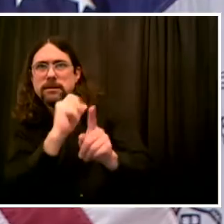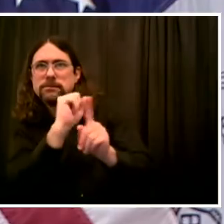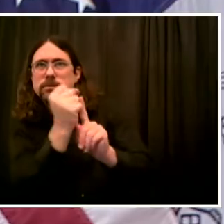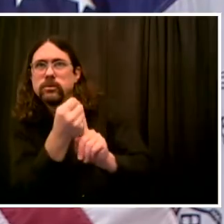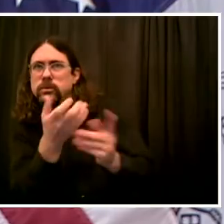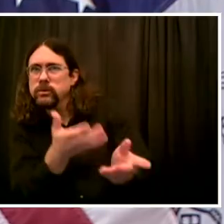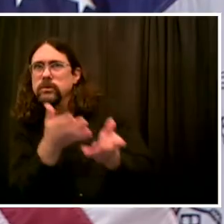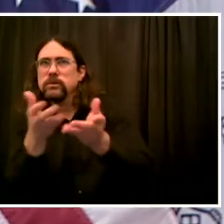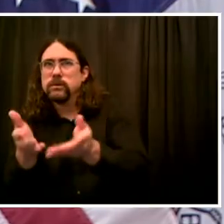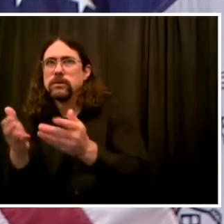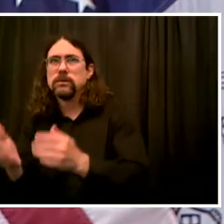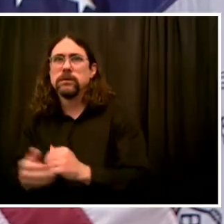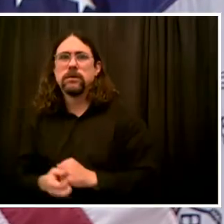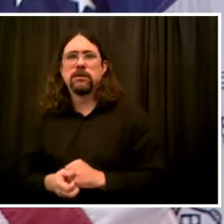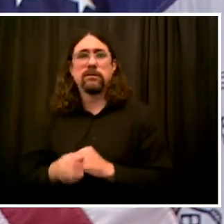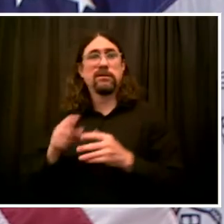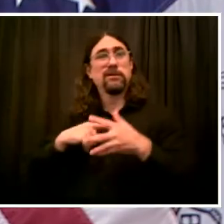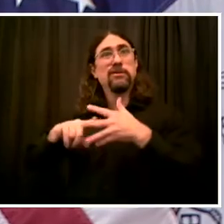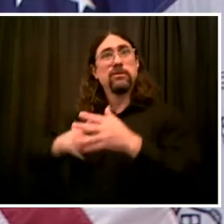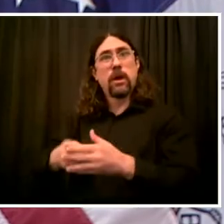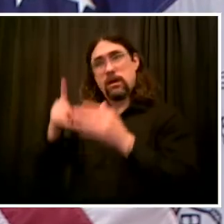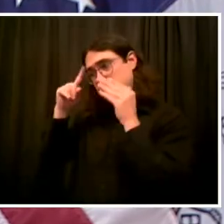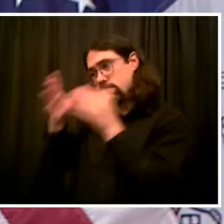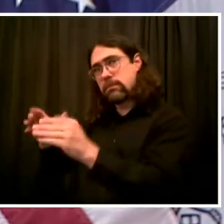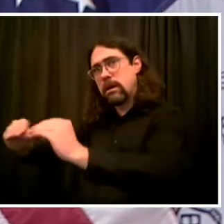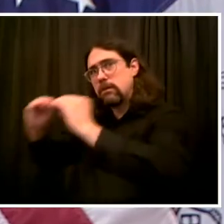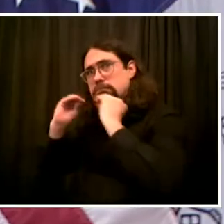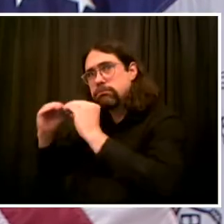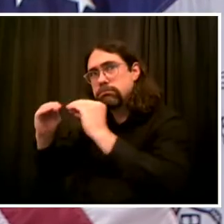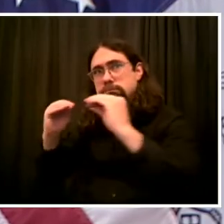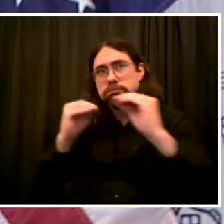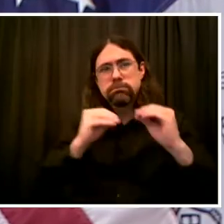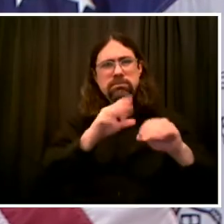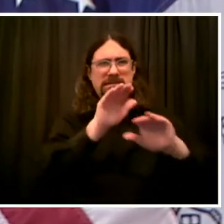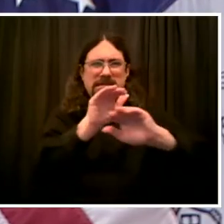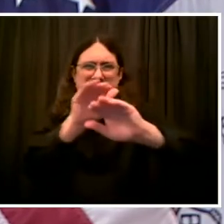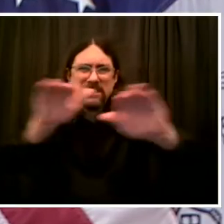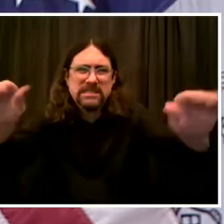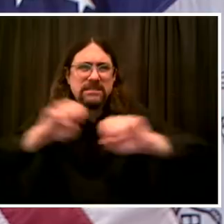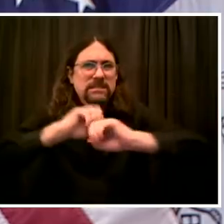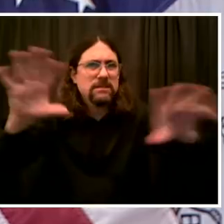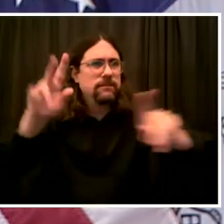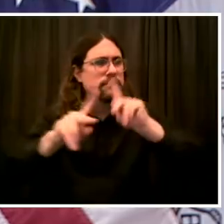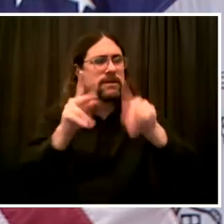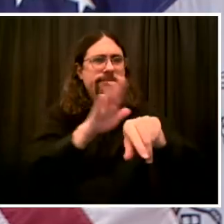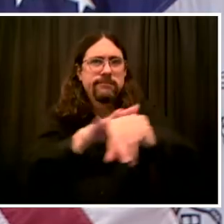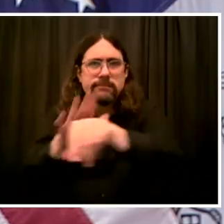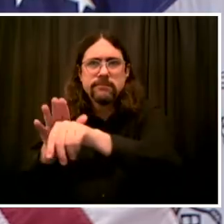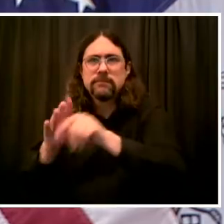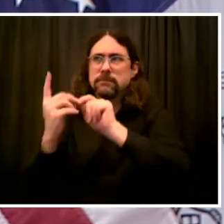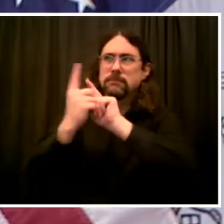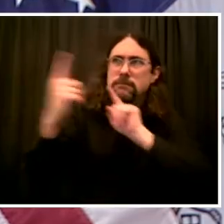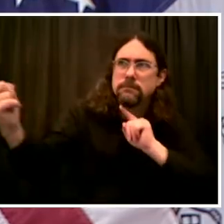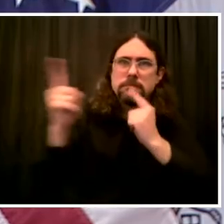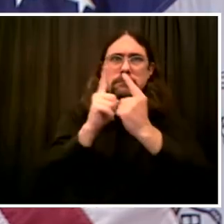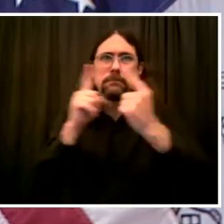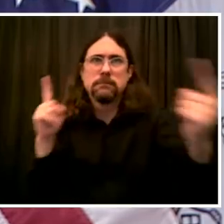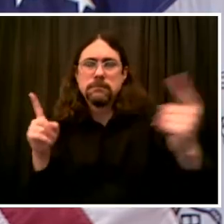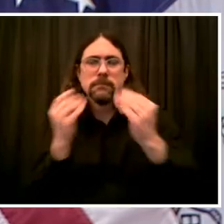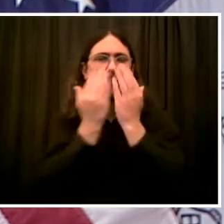FIRST INSTANCE, THE ECADUTIONF O GIVING OUT FACE COVERINGS, THE EFFORTS TO TRY TO REMIND PEOPLE THE RIGHT WAY TO DO THINGS, THOSE ARE